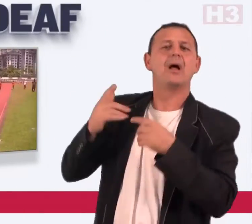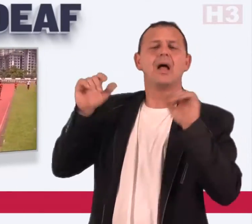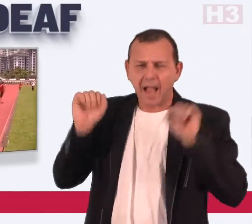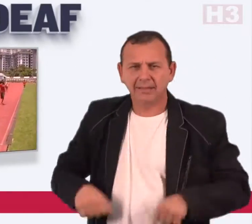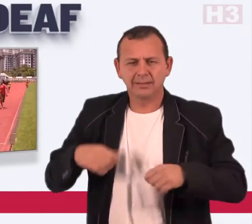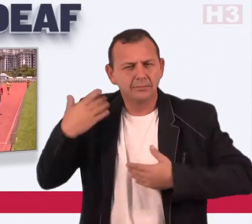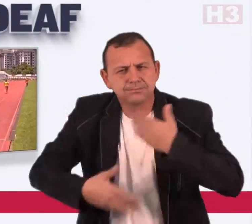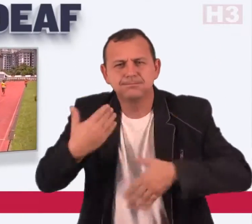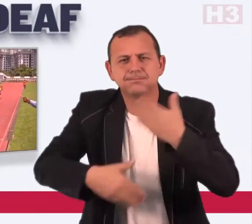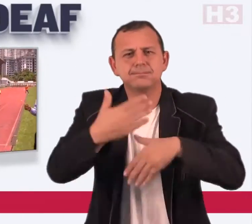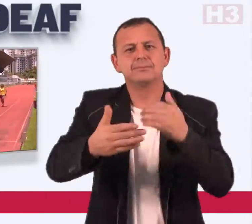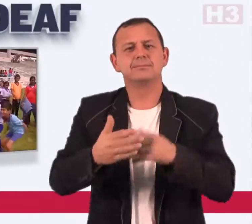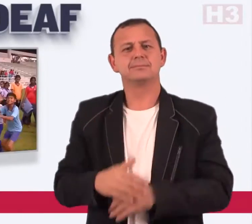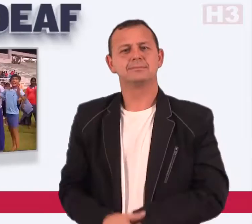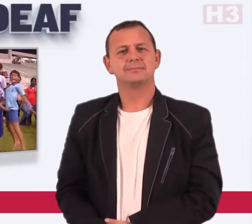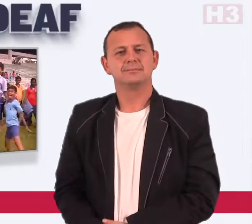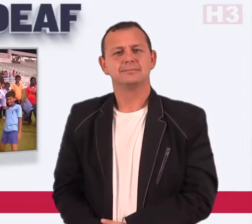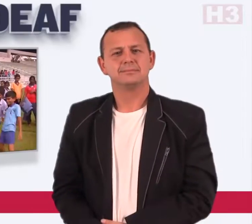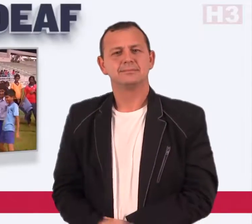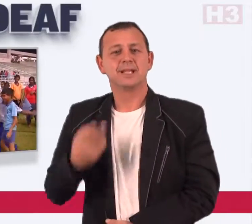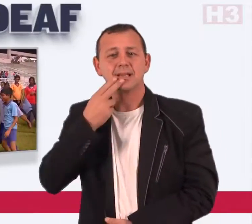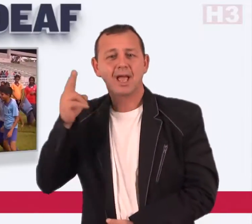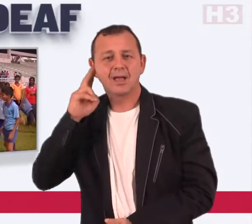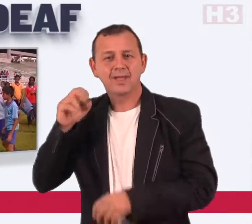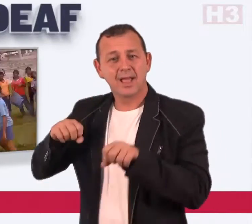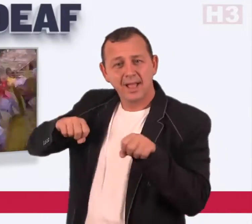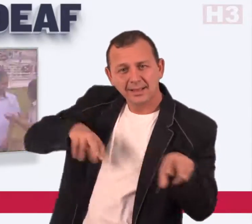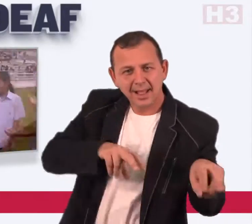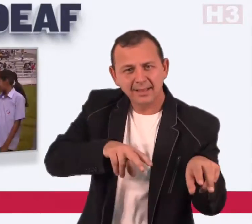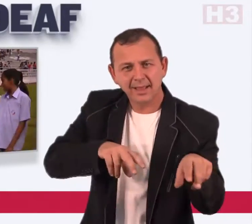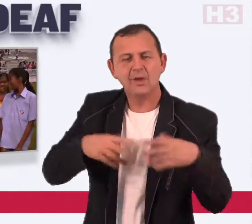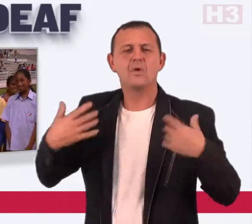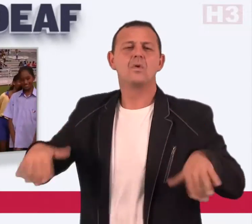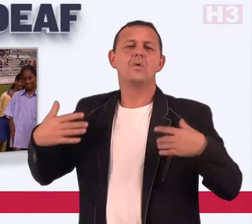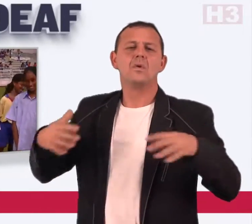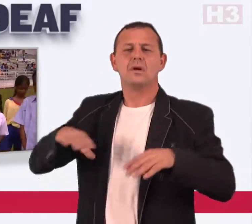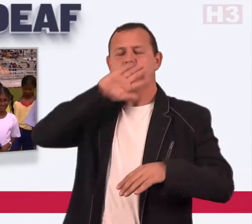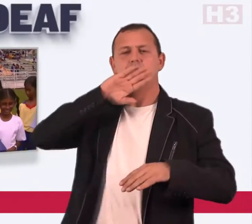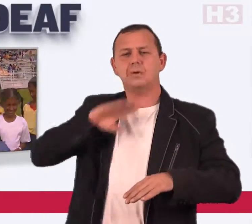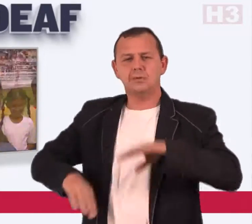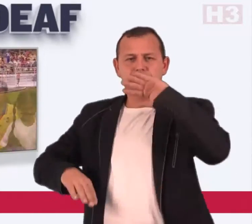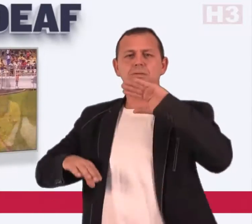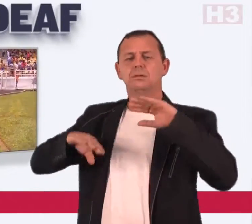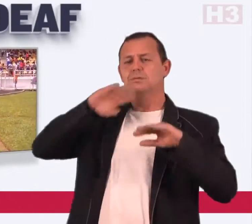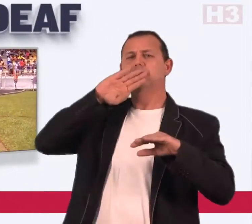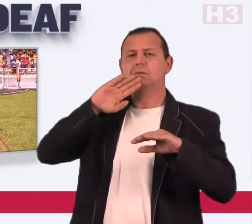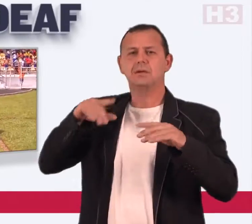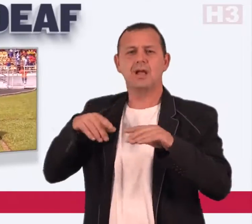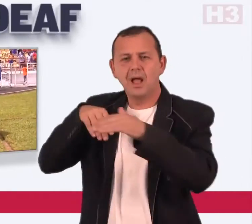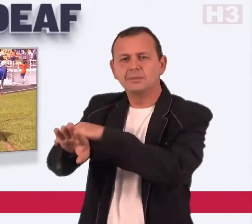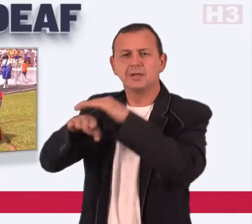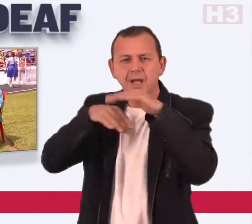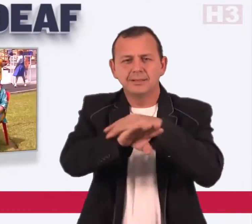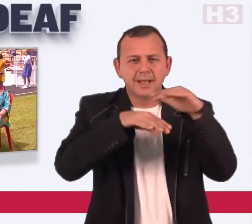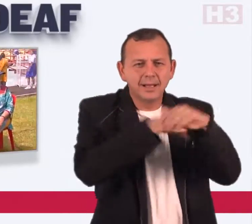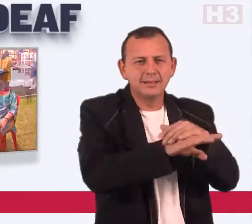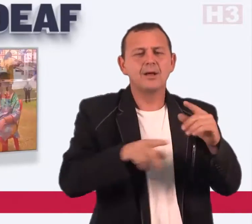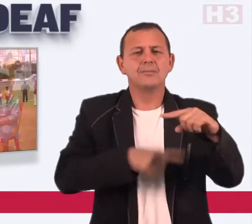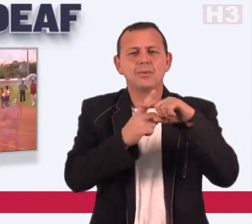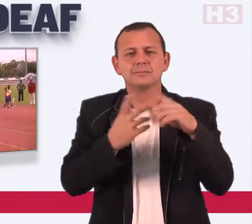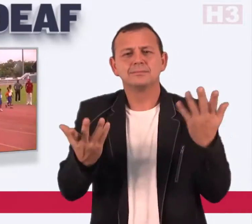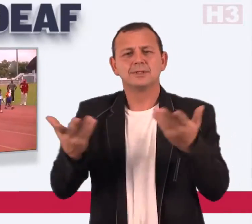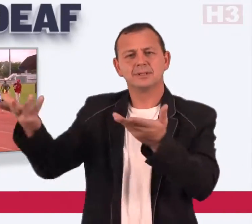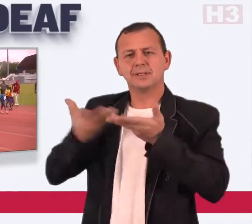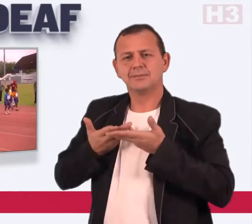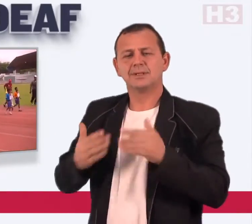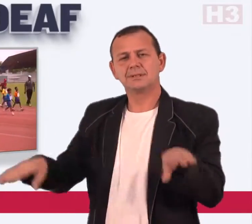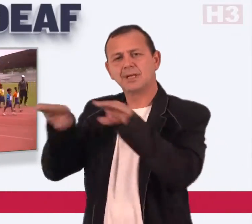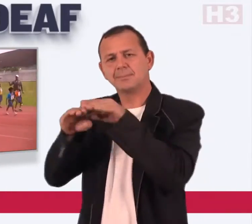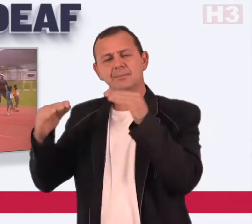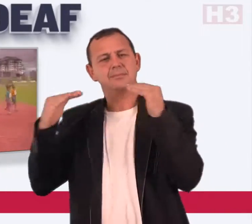discriminated. Deaf athletes struggled with access and opportunities in